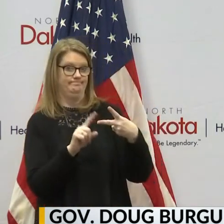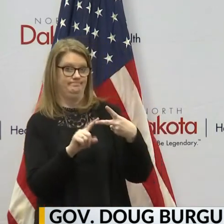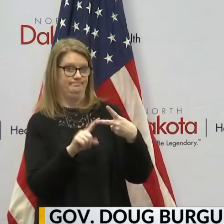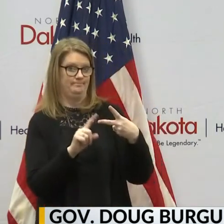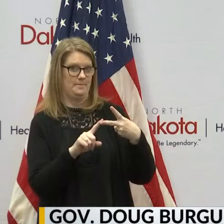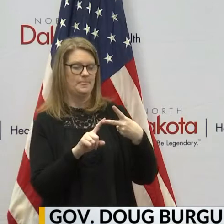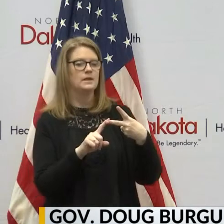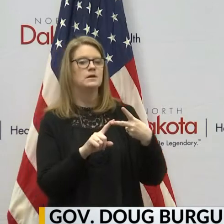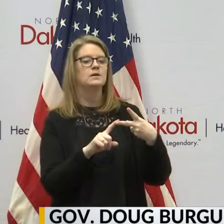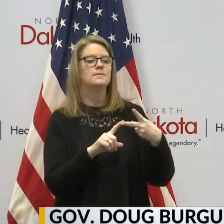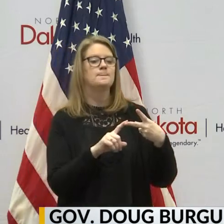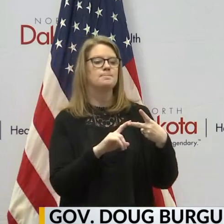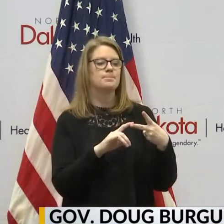TO BEGIN PRACTICING THESE HEALTH PRACTICES IF YOU HAVE NOT.